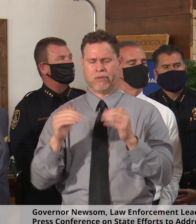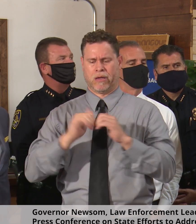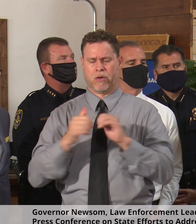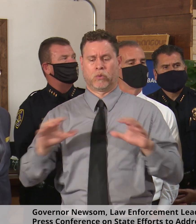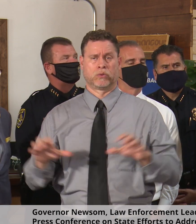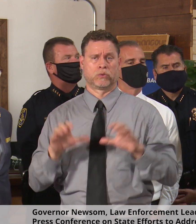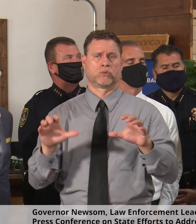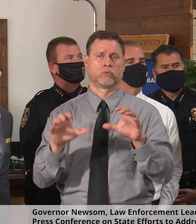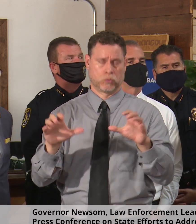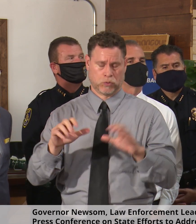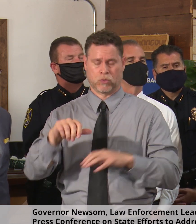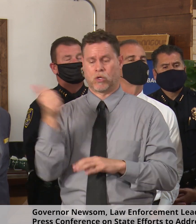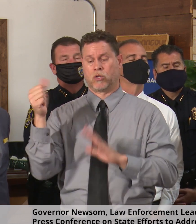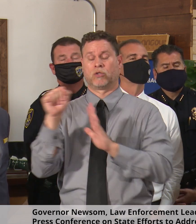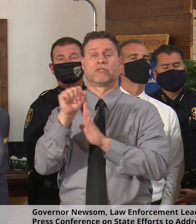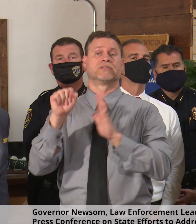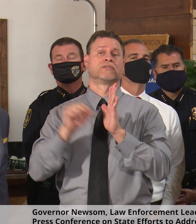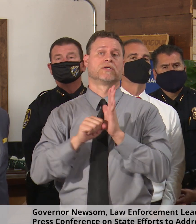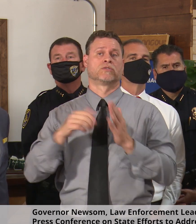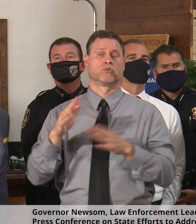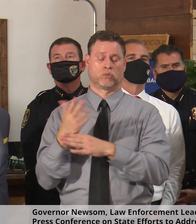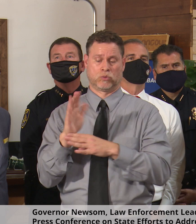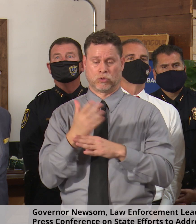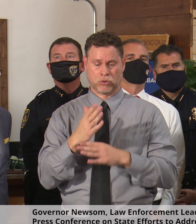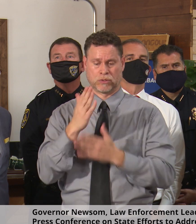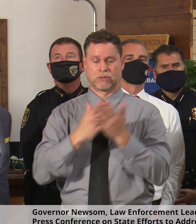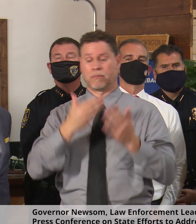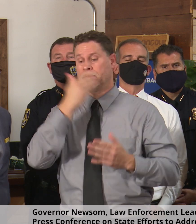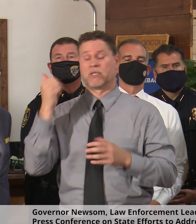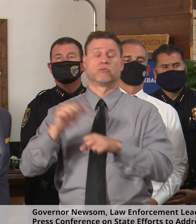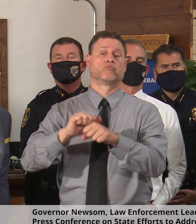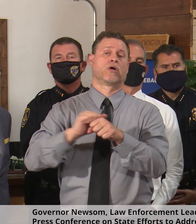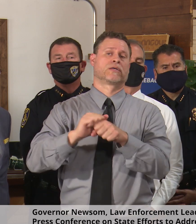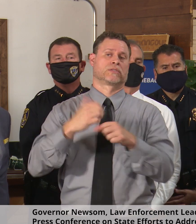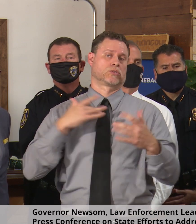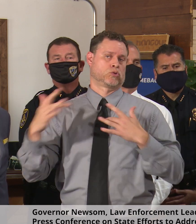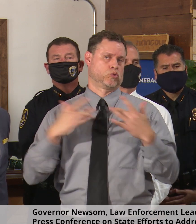a vis-a-vis other states and we shared some best practices and concerns and so I'm very